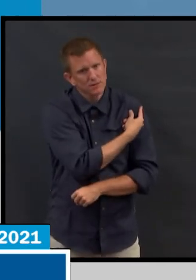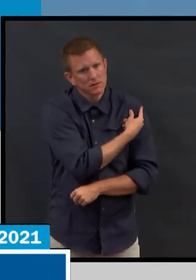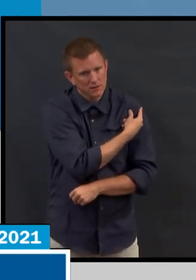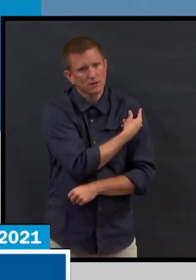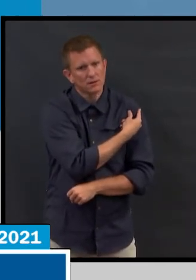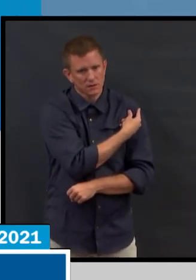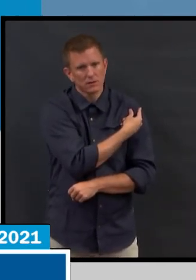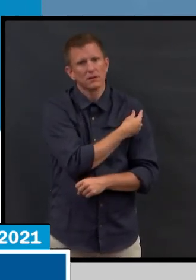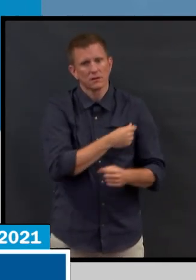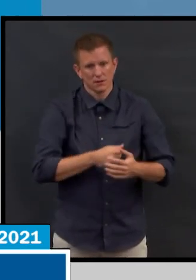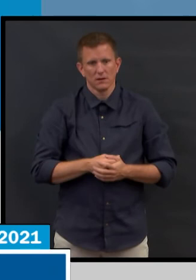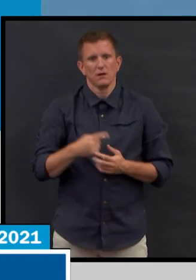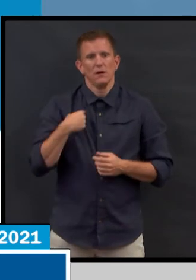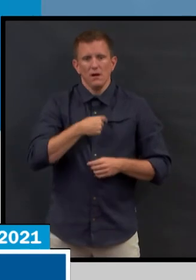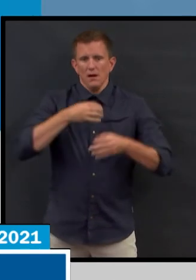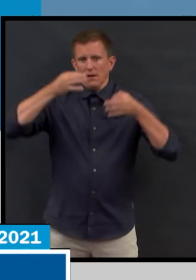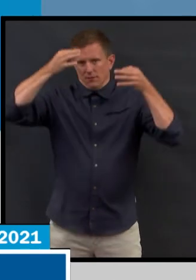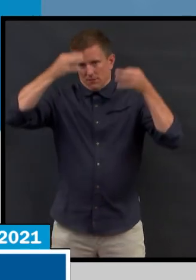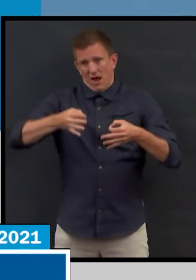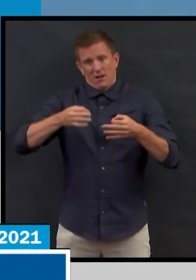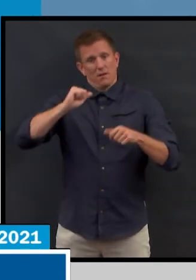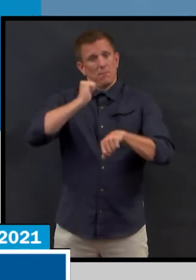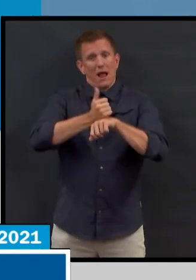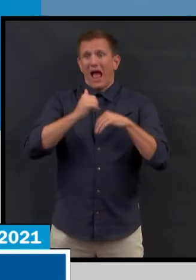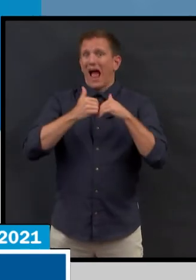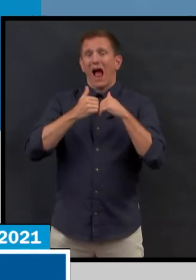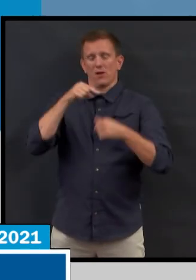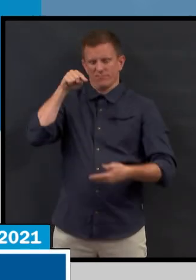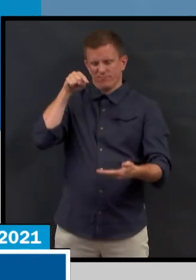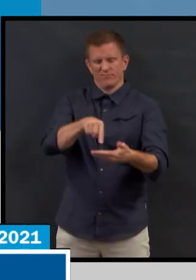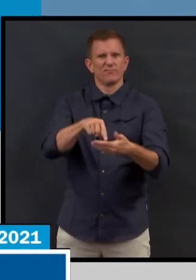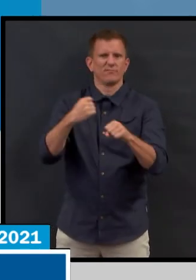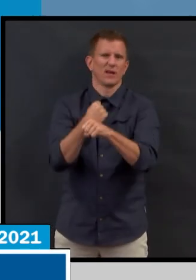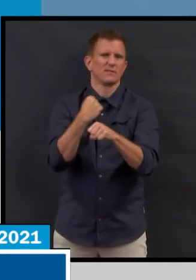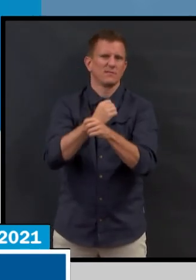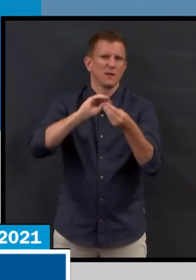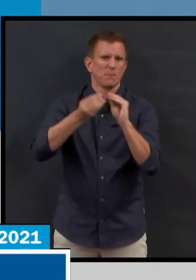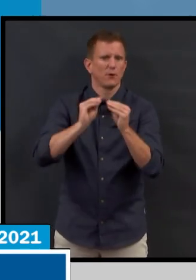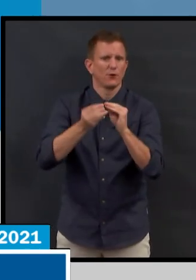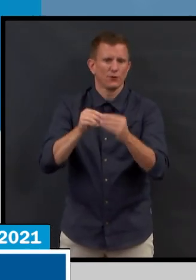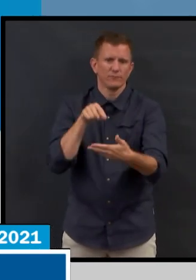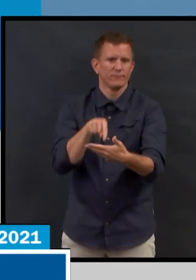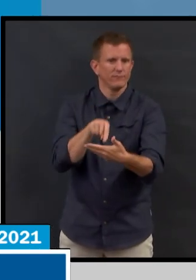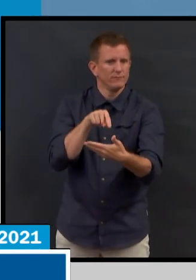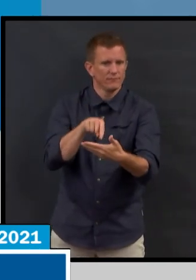sure that we are not engaging in uh subjectivity our politics is part of the decision making